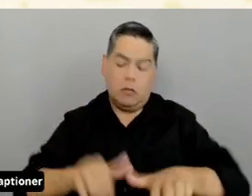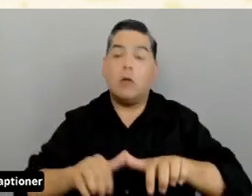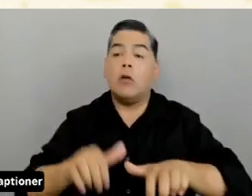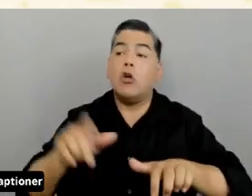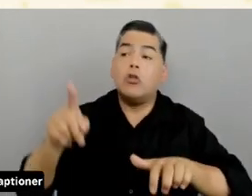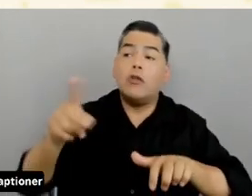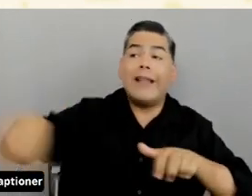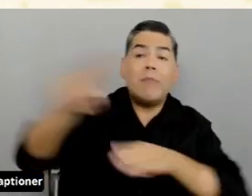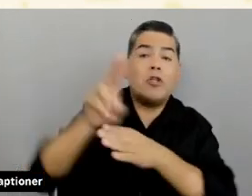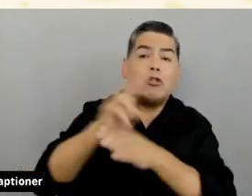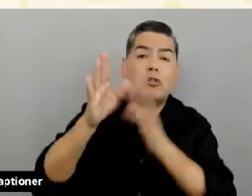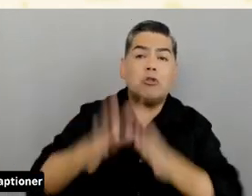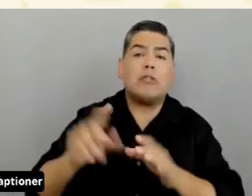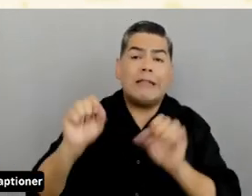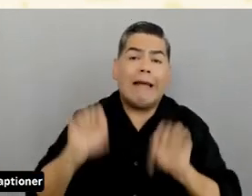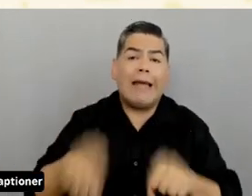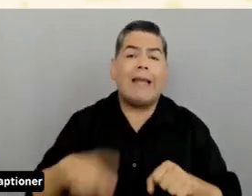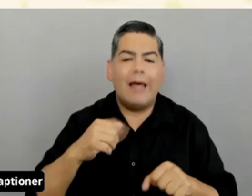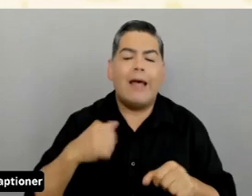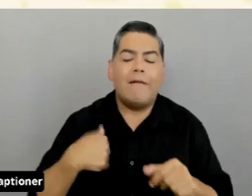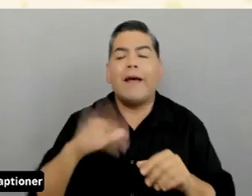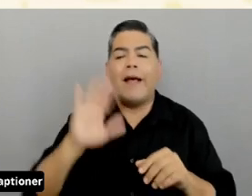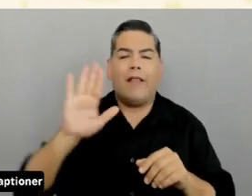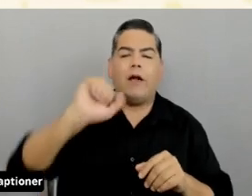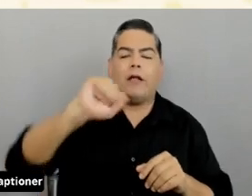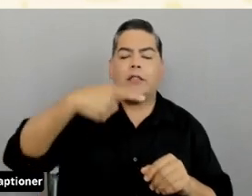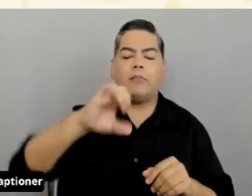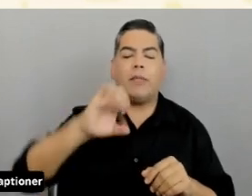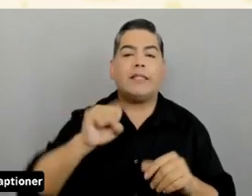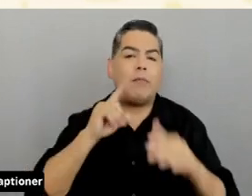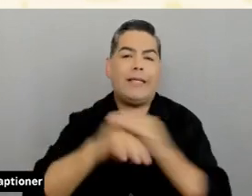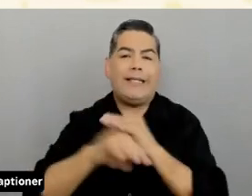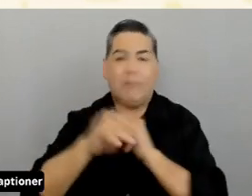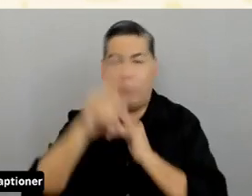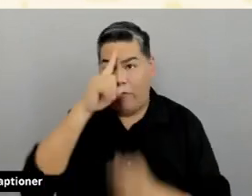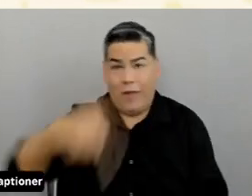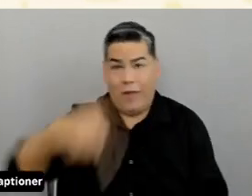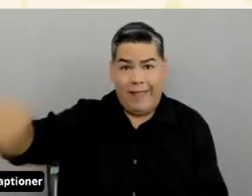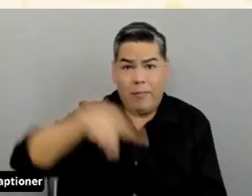to create spaces that will be accessible for them. How can we do that?